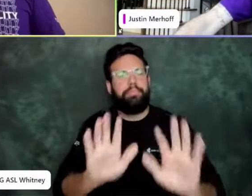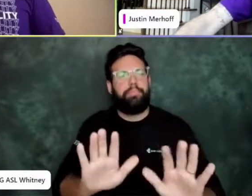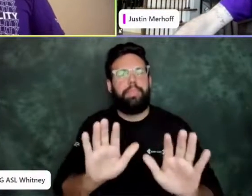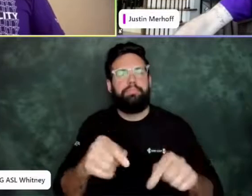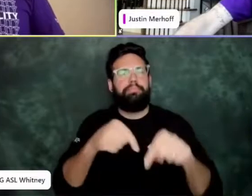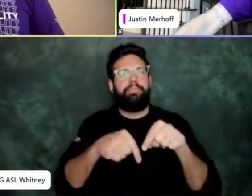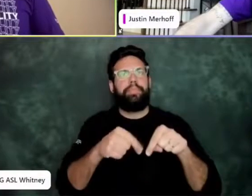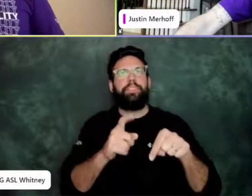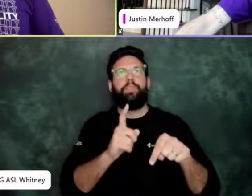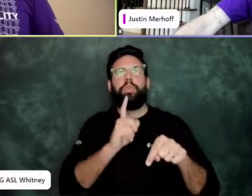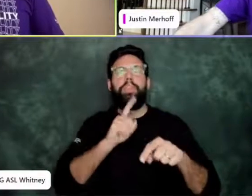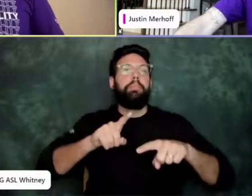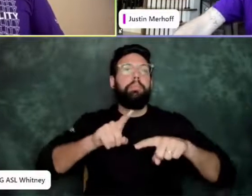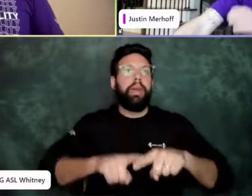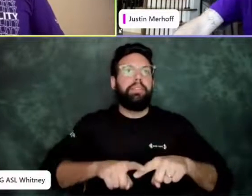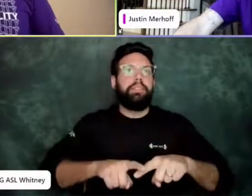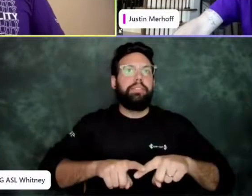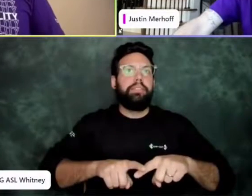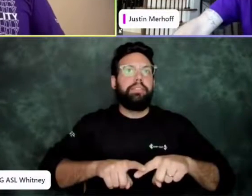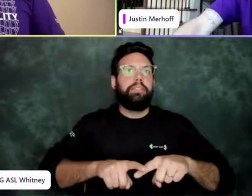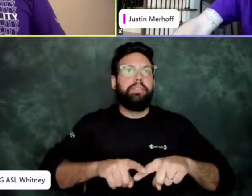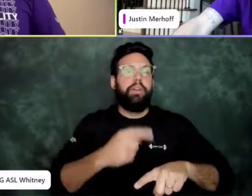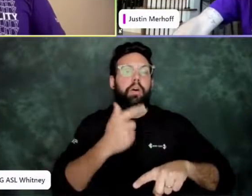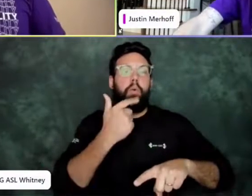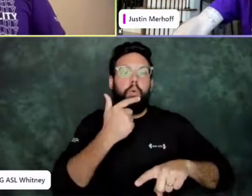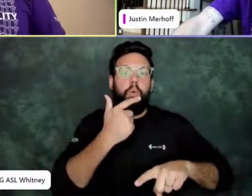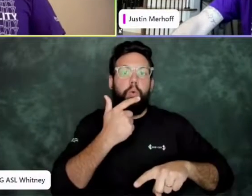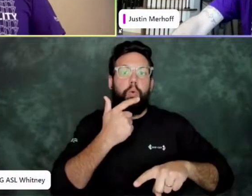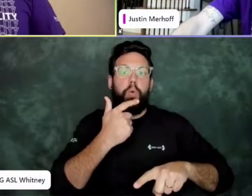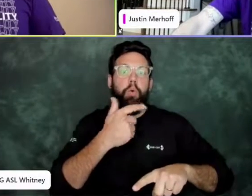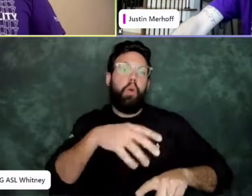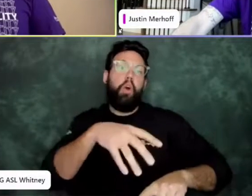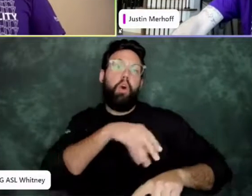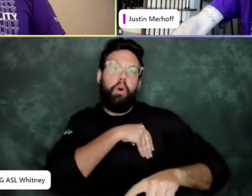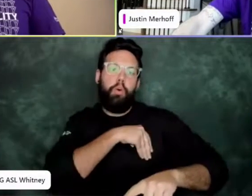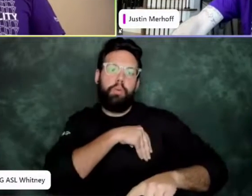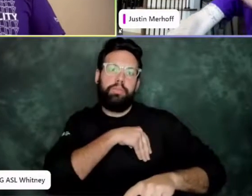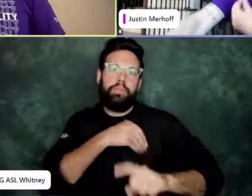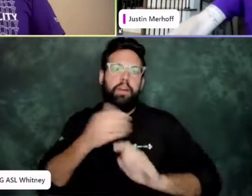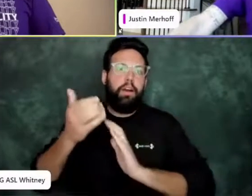on who owns the automated testing. If automated testing is owned by developers,